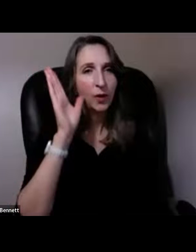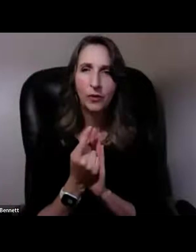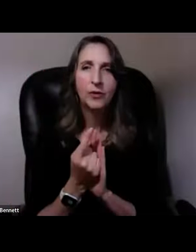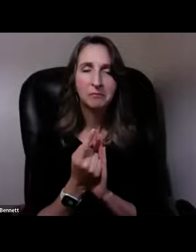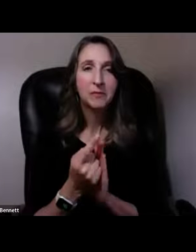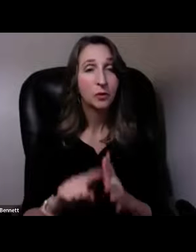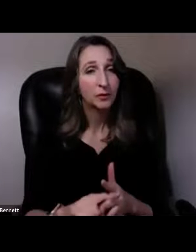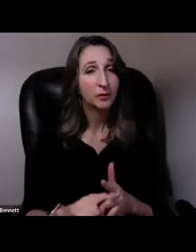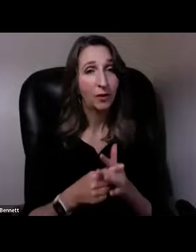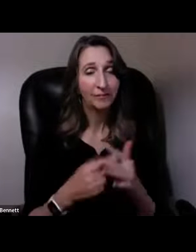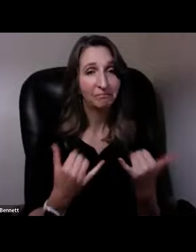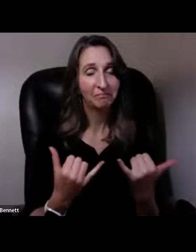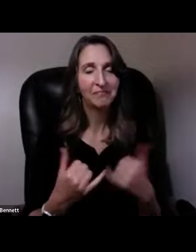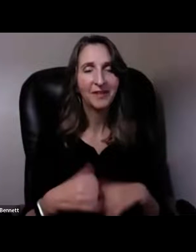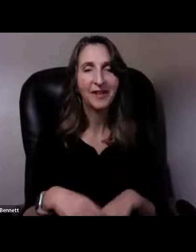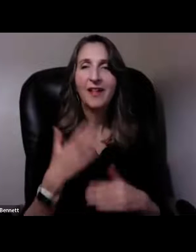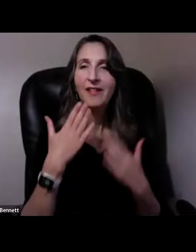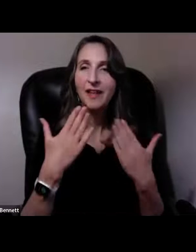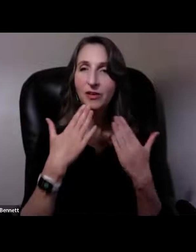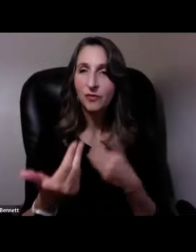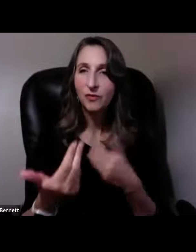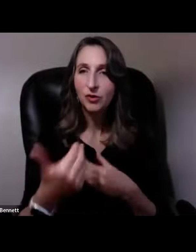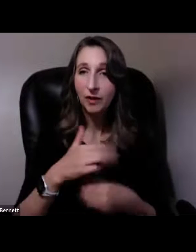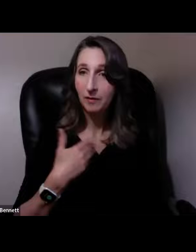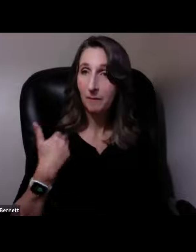Thank you for joining-- My name is Sylvie Sullivan.